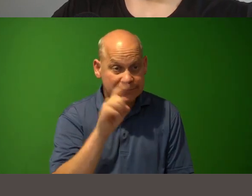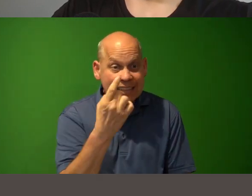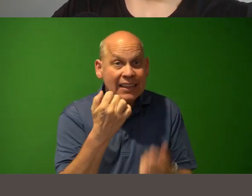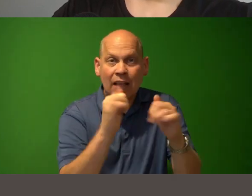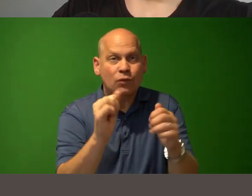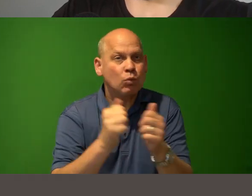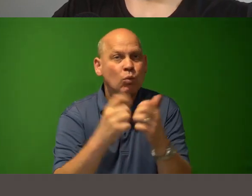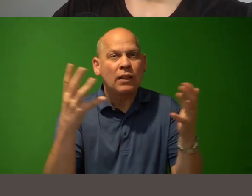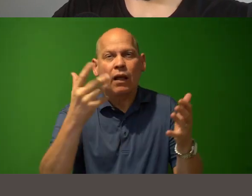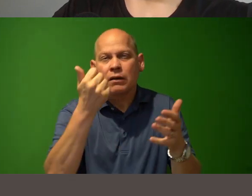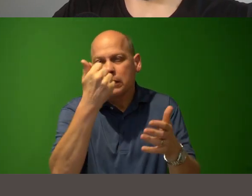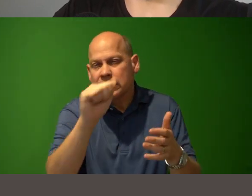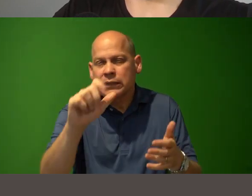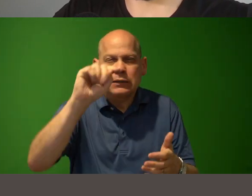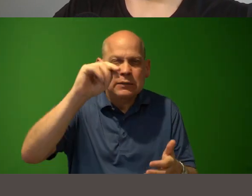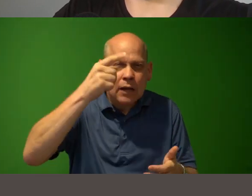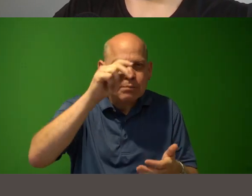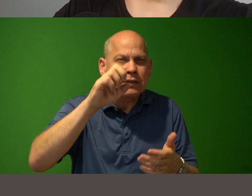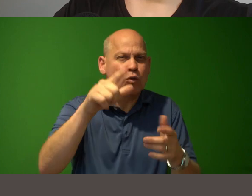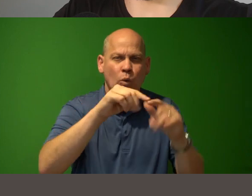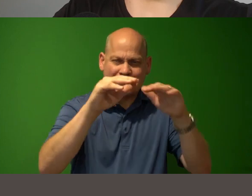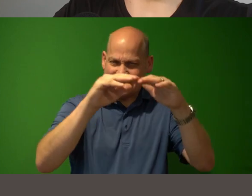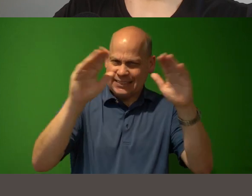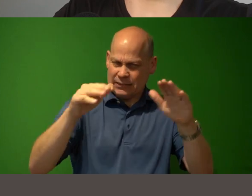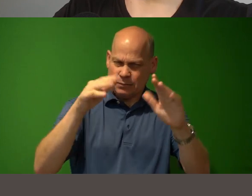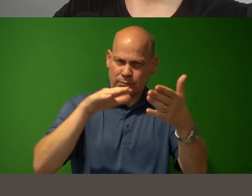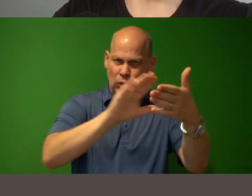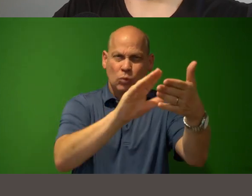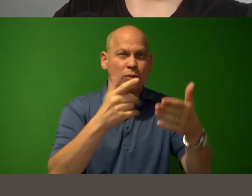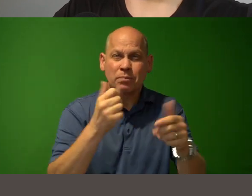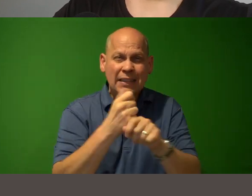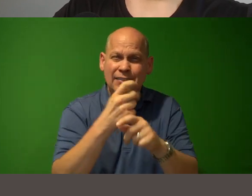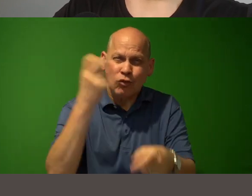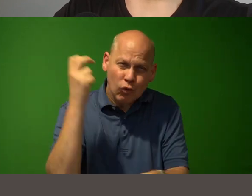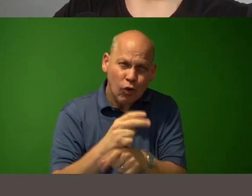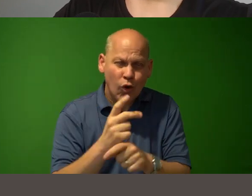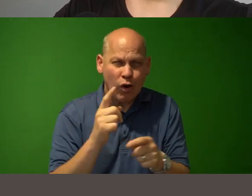without any kind of templatizing or systematic approach and makes it hard to be repetitive